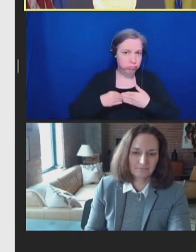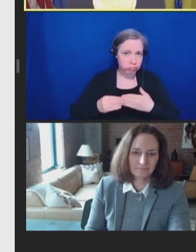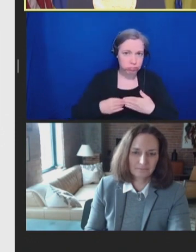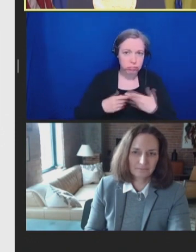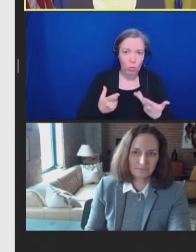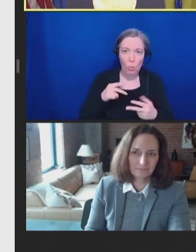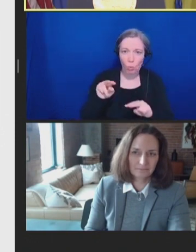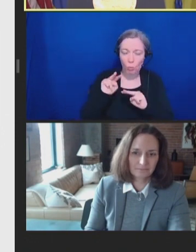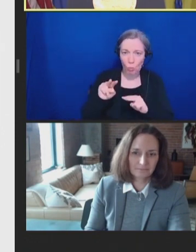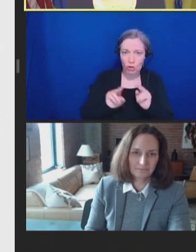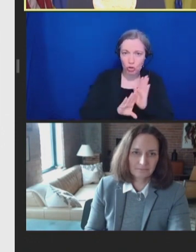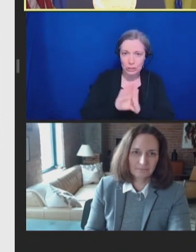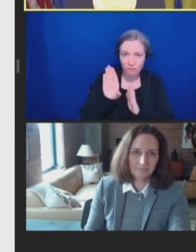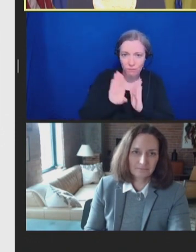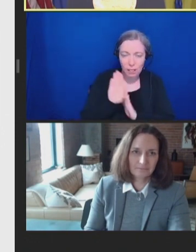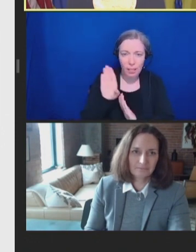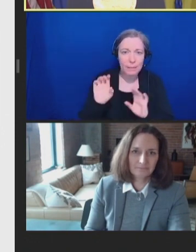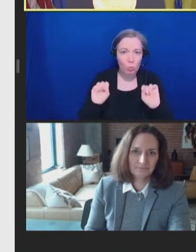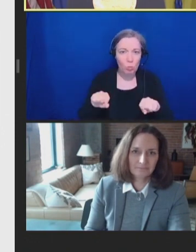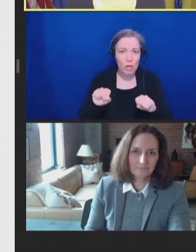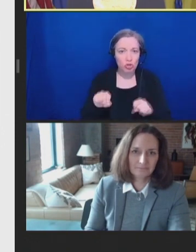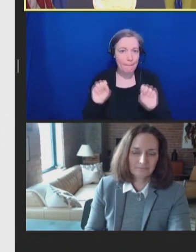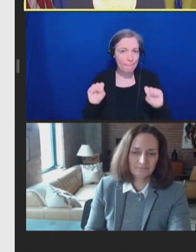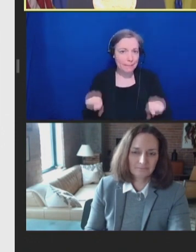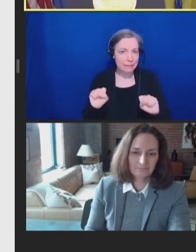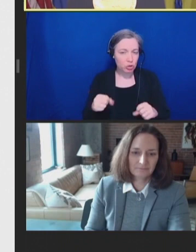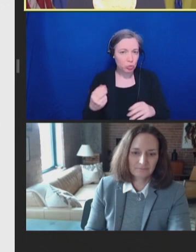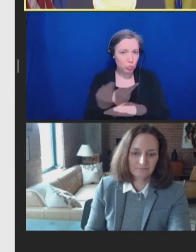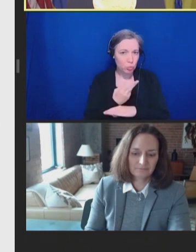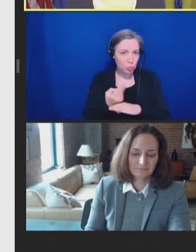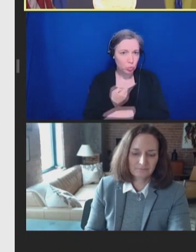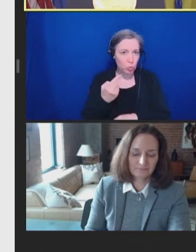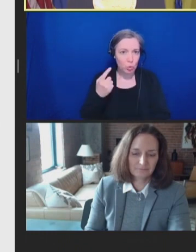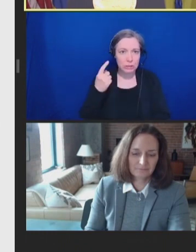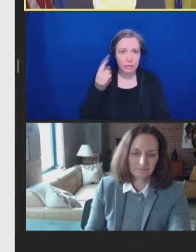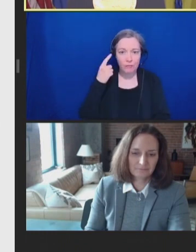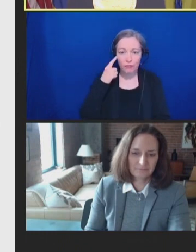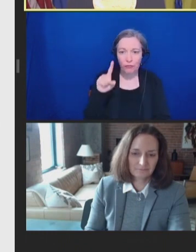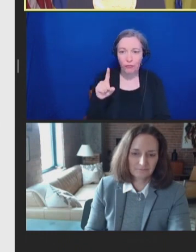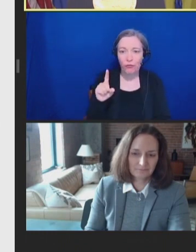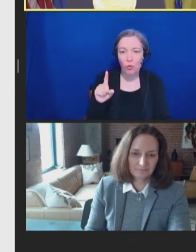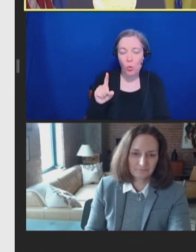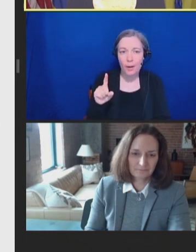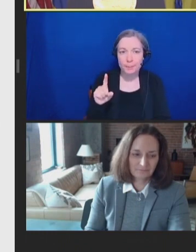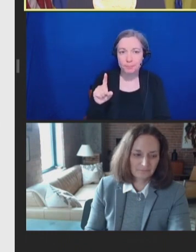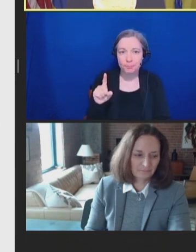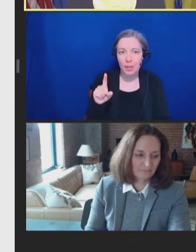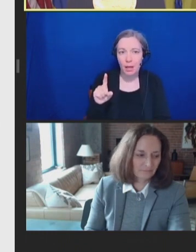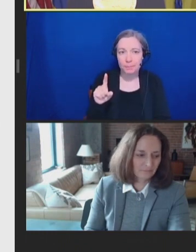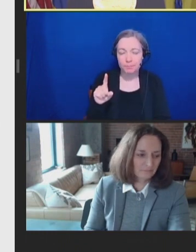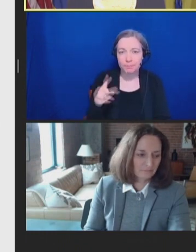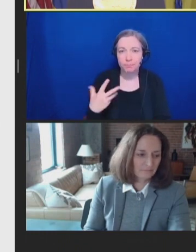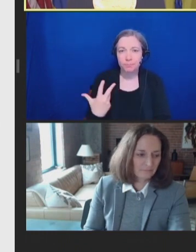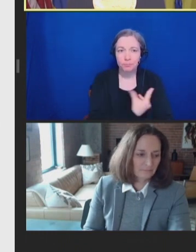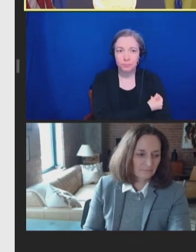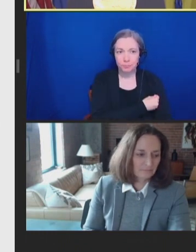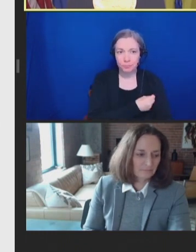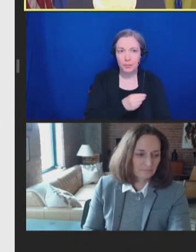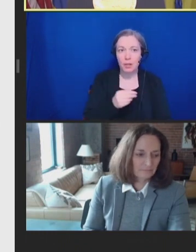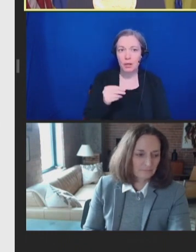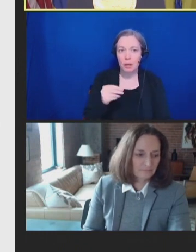and the potential uses for nirsevimab in -- for the use with RSV. And, you know,